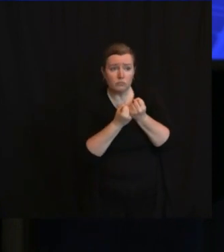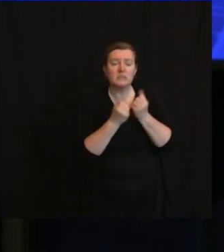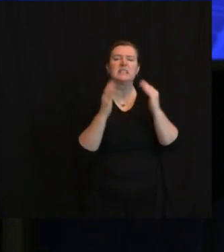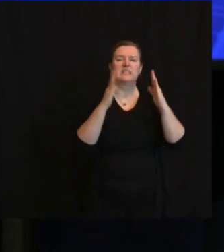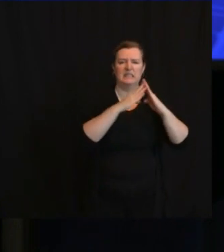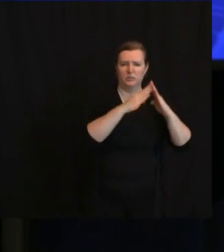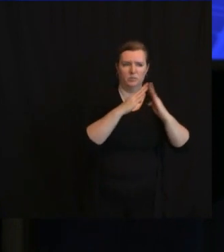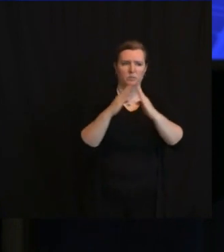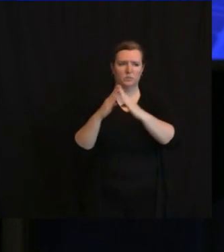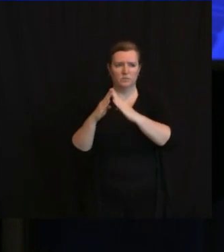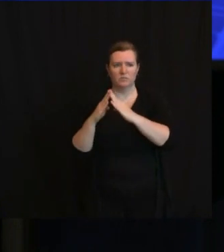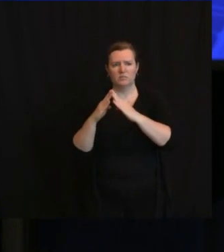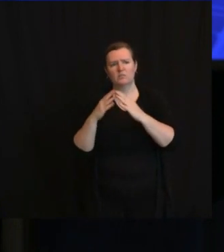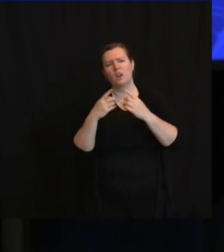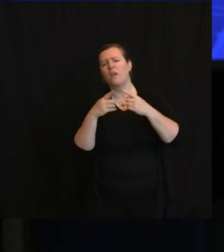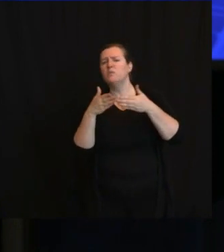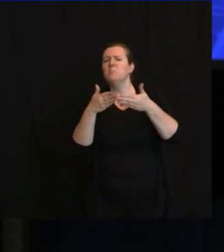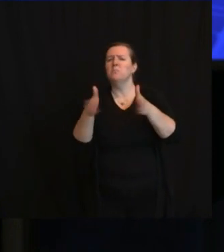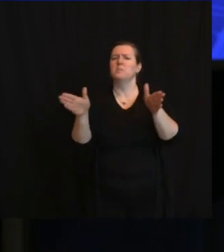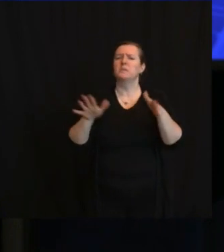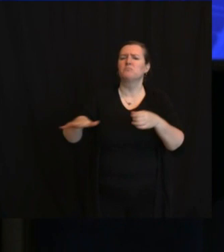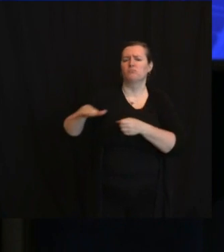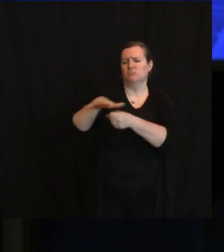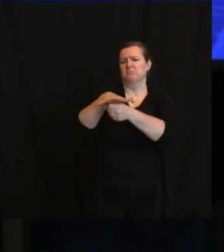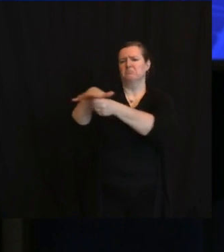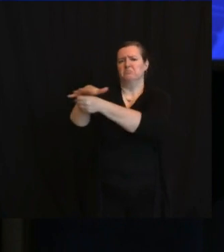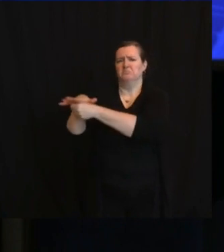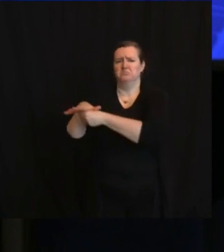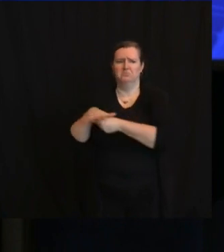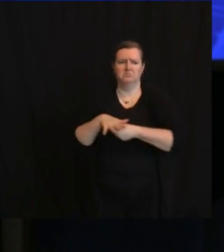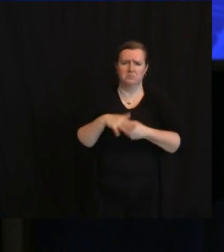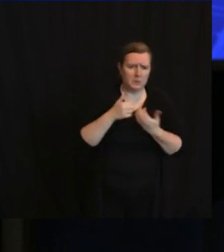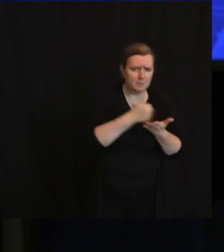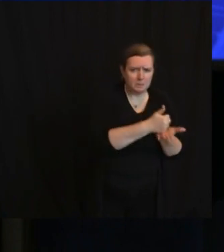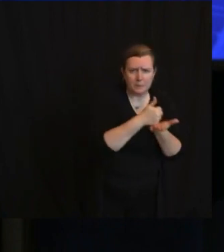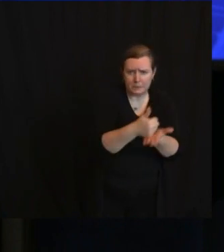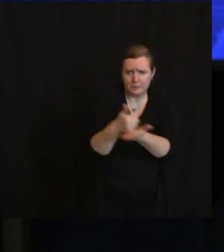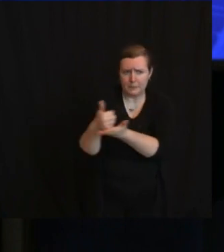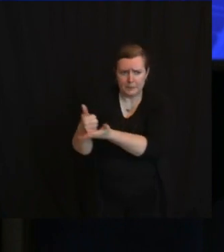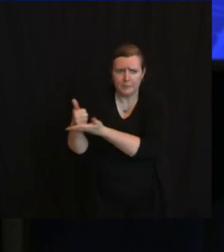AFFAIRS. PART OF OUR MISSION IS TO PROVIDE SUPPORT TO